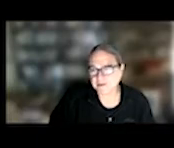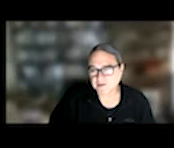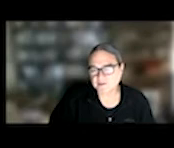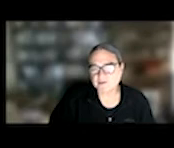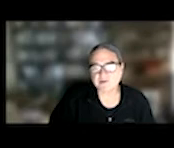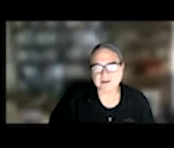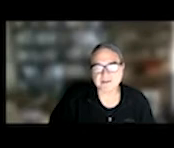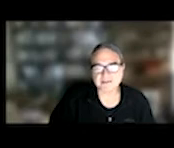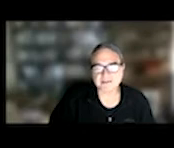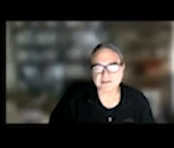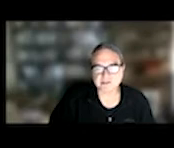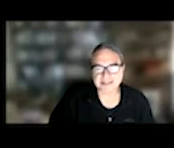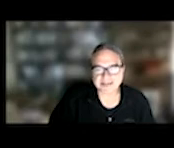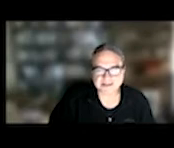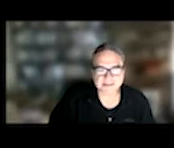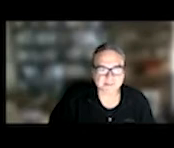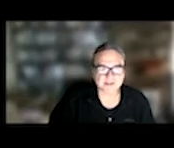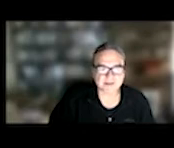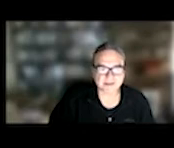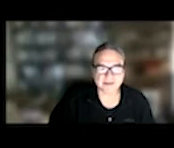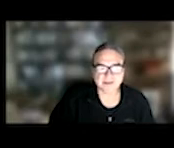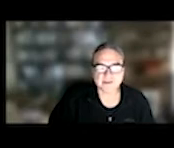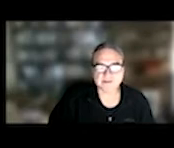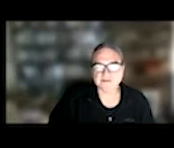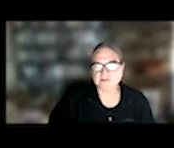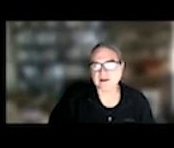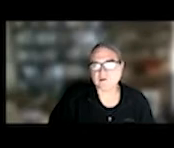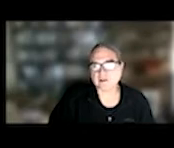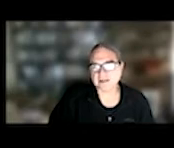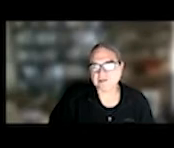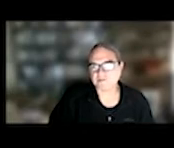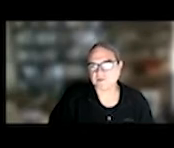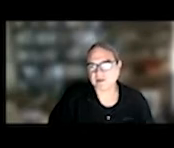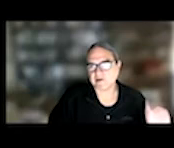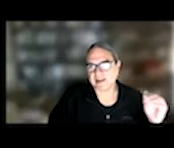issues chronic disease issues and disability. So there's a direct correlation between your